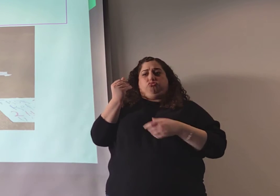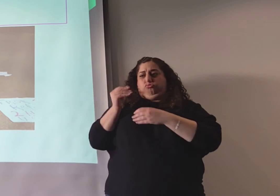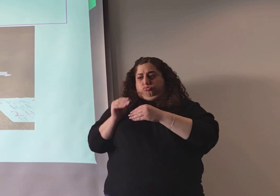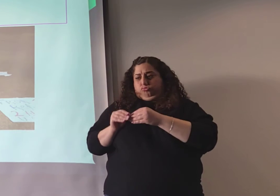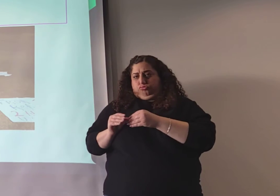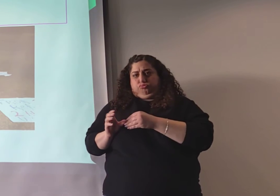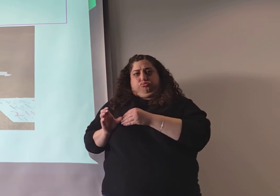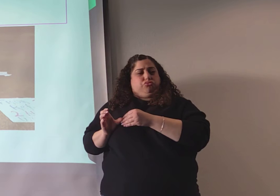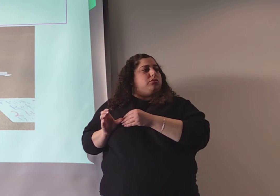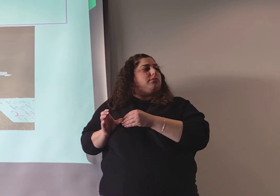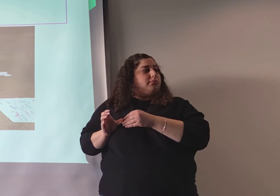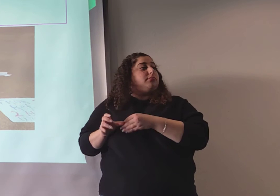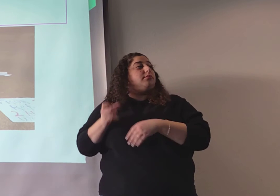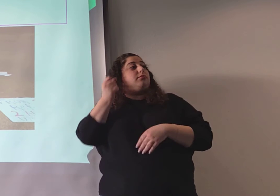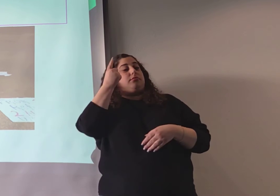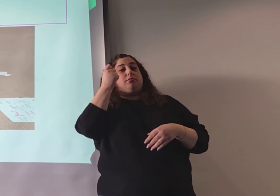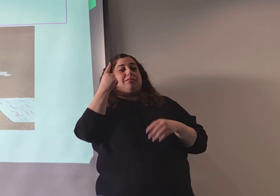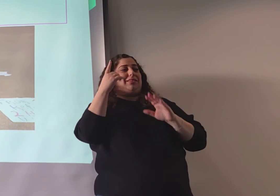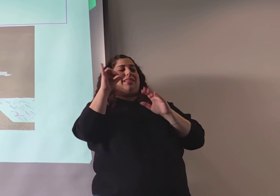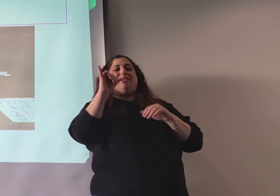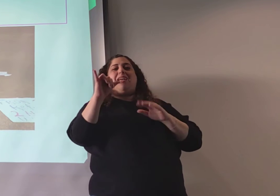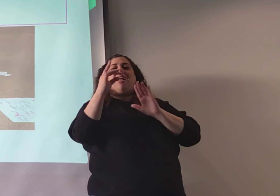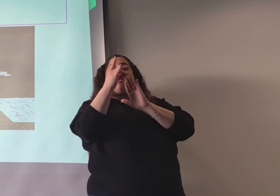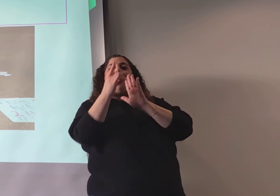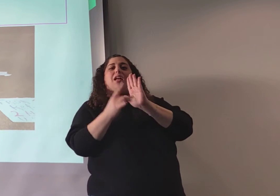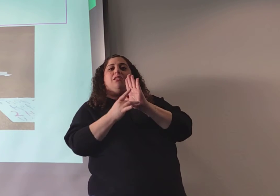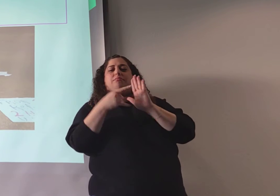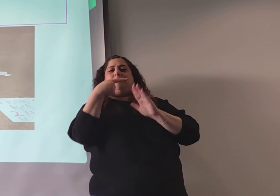He said that he's not able to pay rent right now.